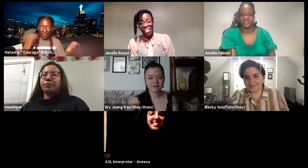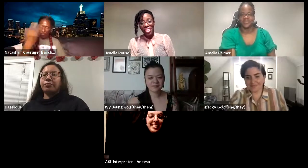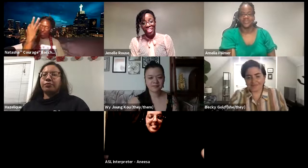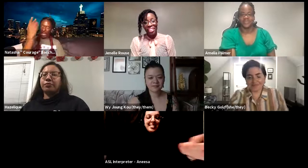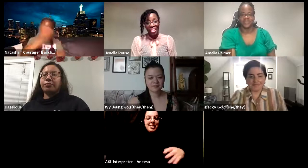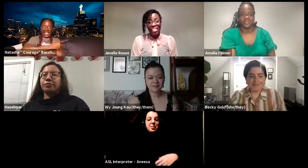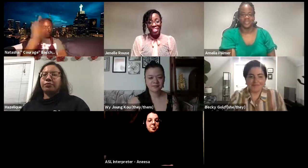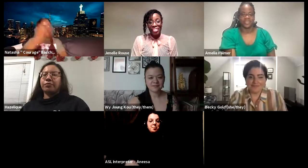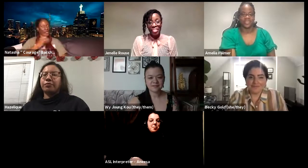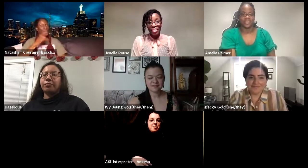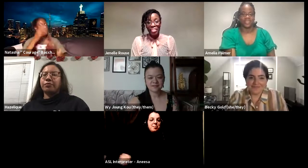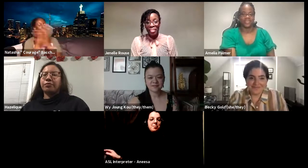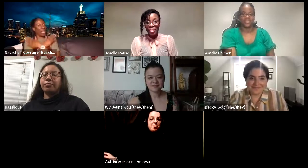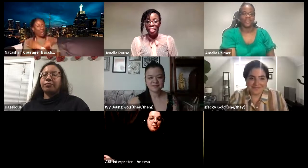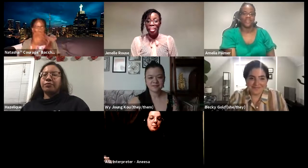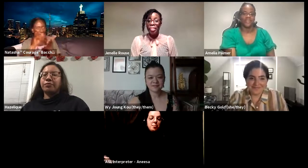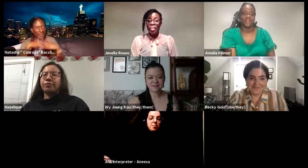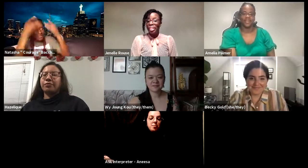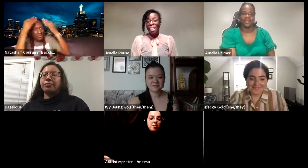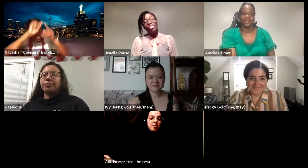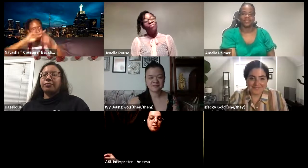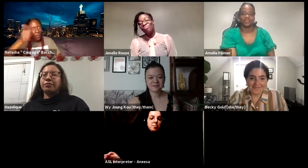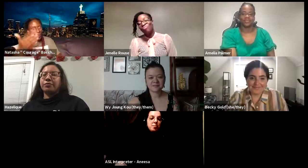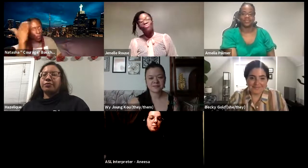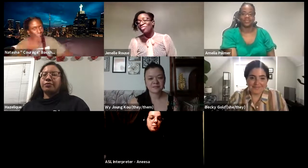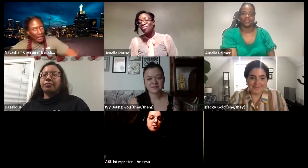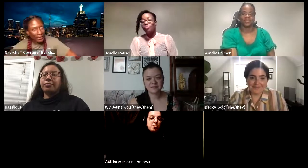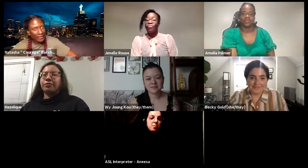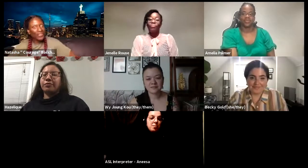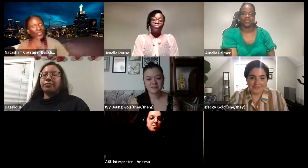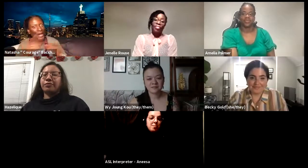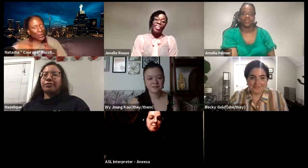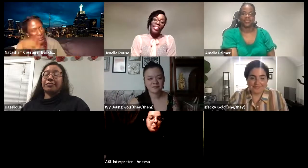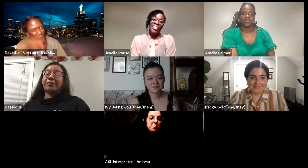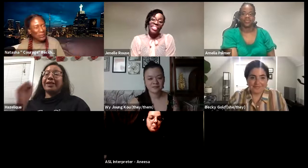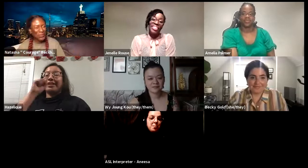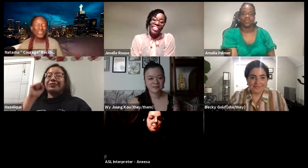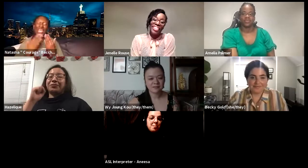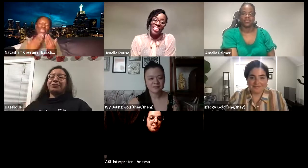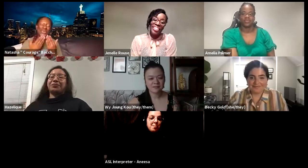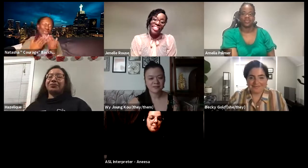it was such a hot discussion! i think now i'm not going to be able to relax for a few days,